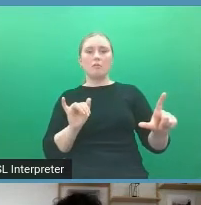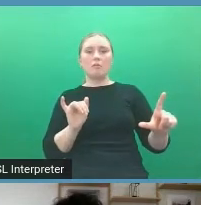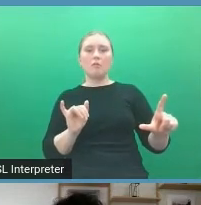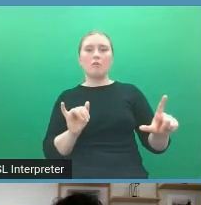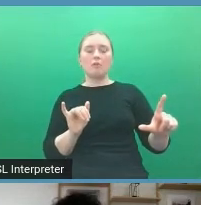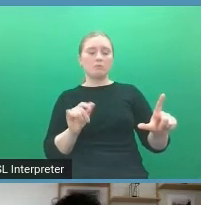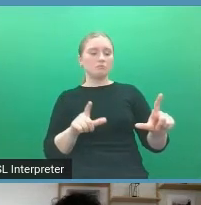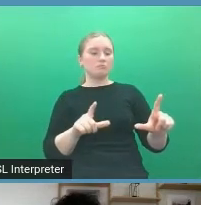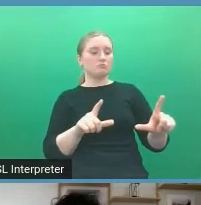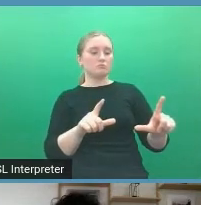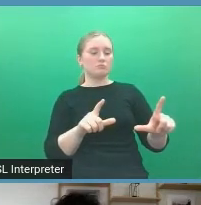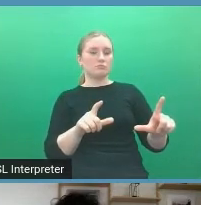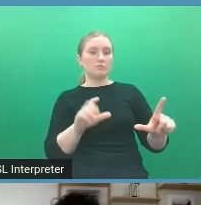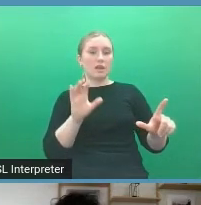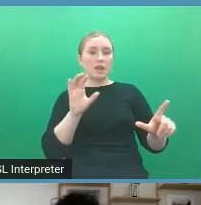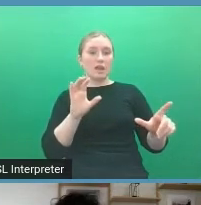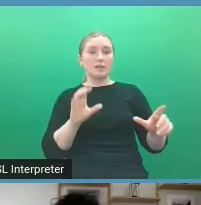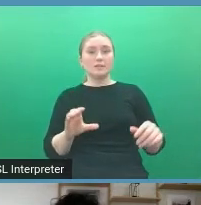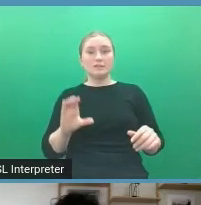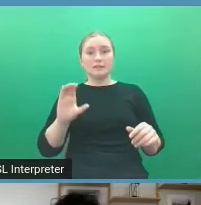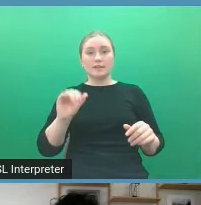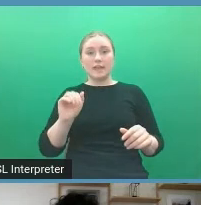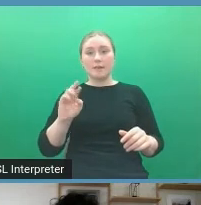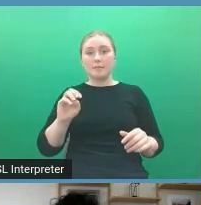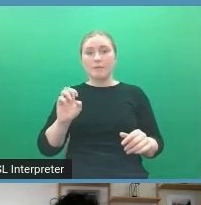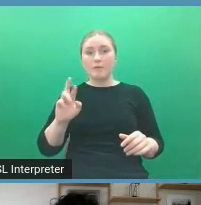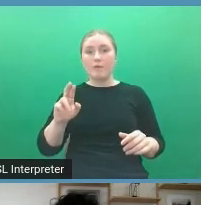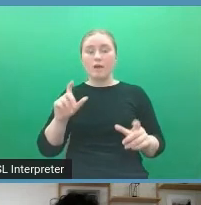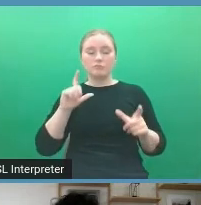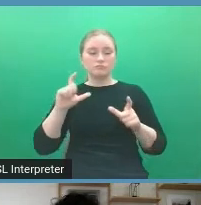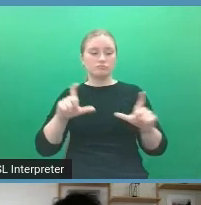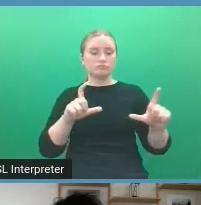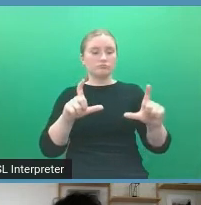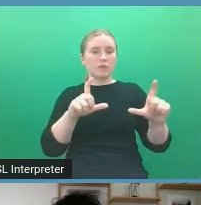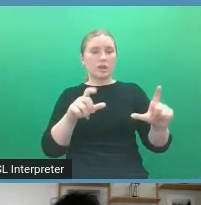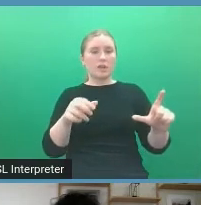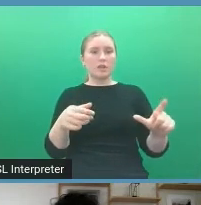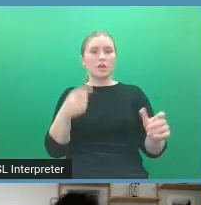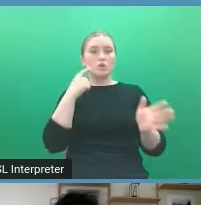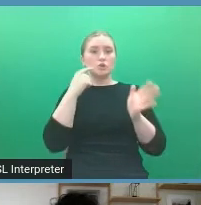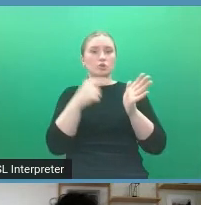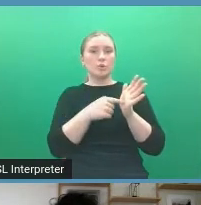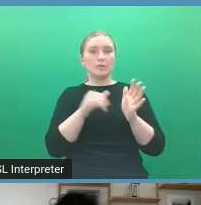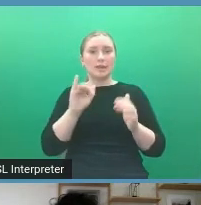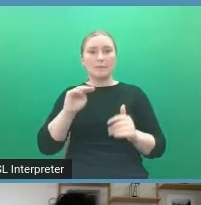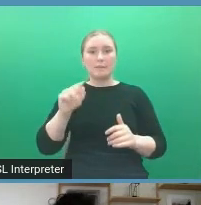the camera of the app recognizes the image, and this would allow visitors to zoom pinch